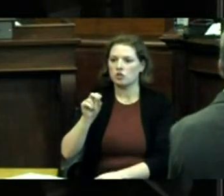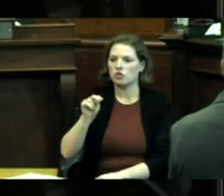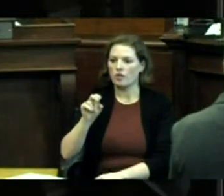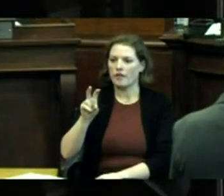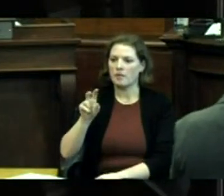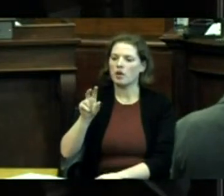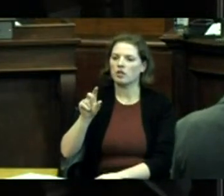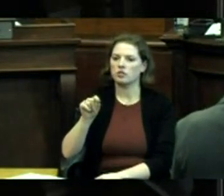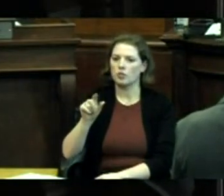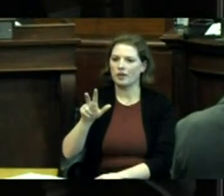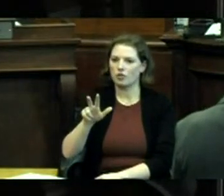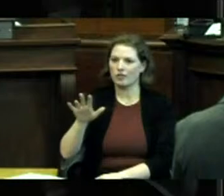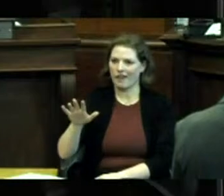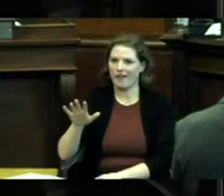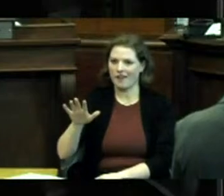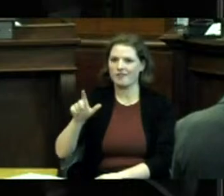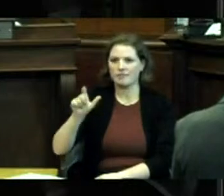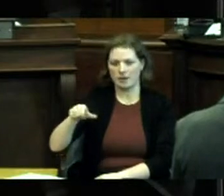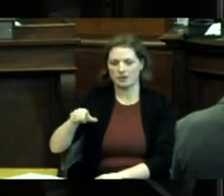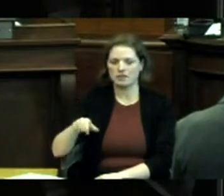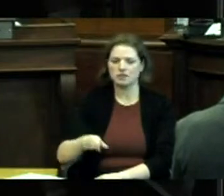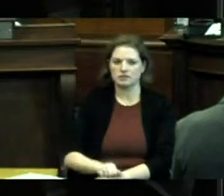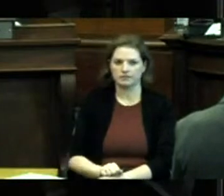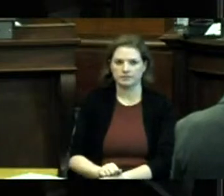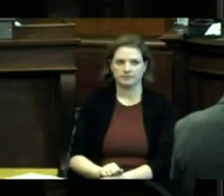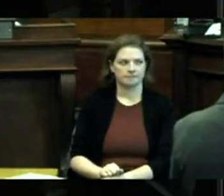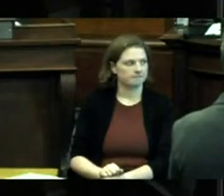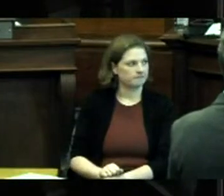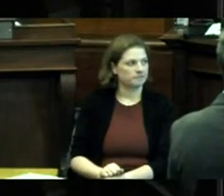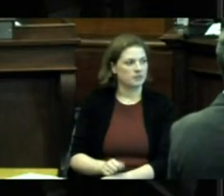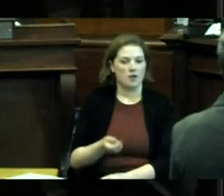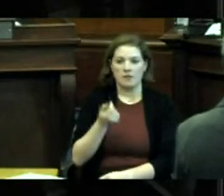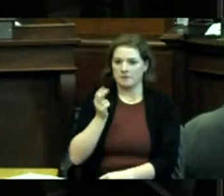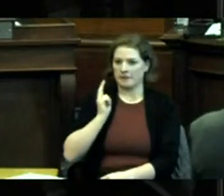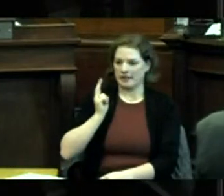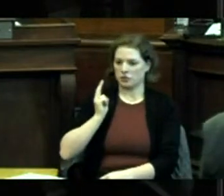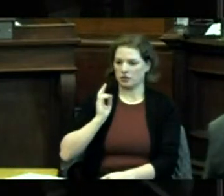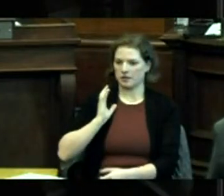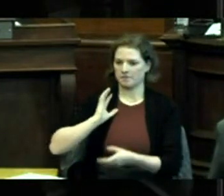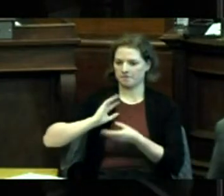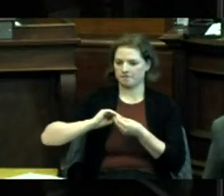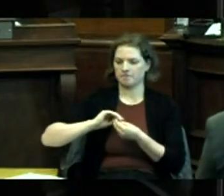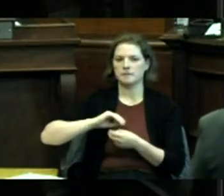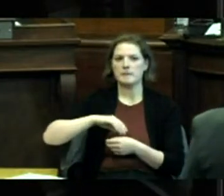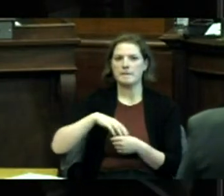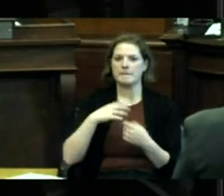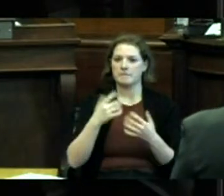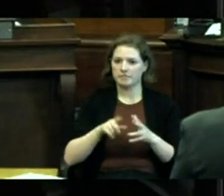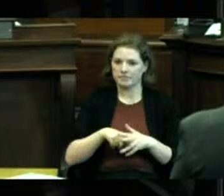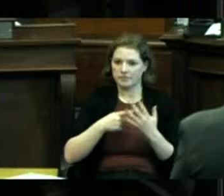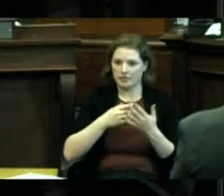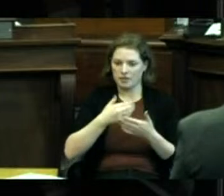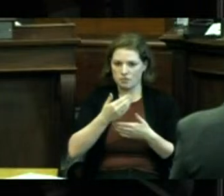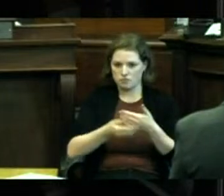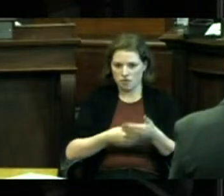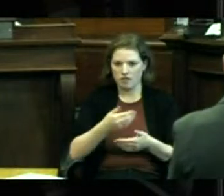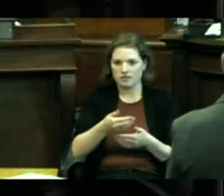are required to be in compliance